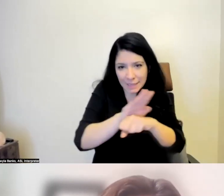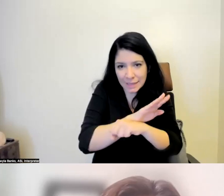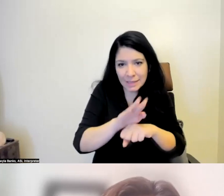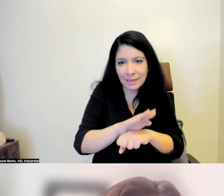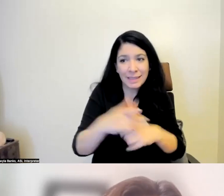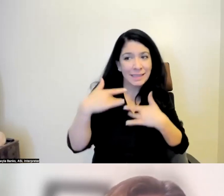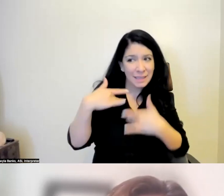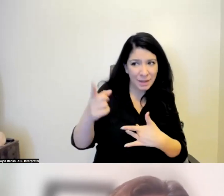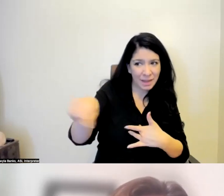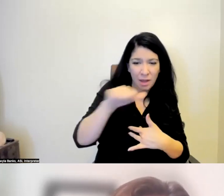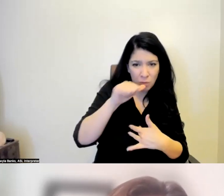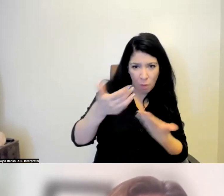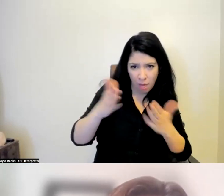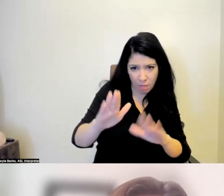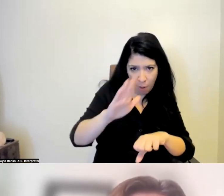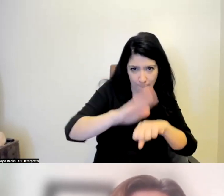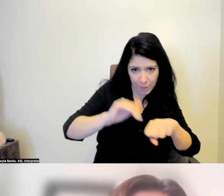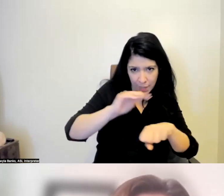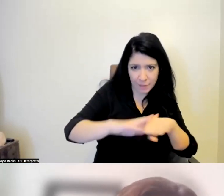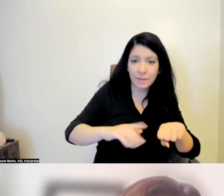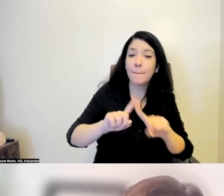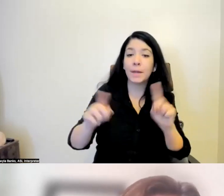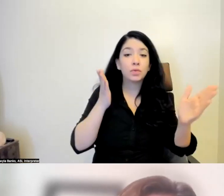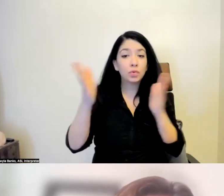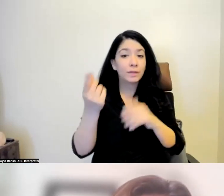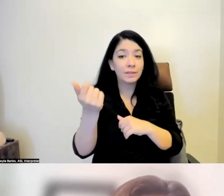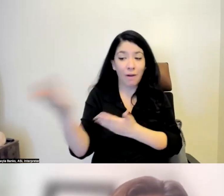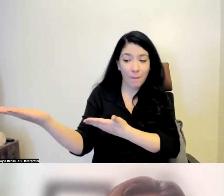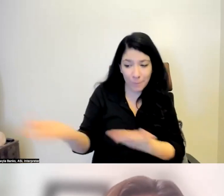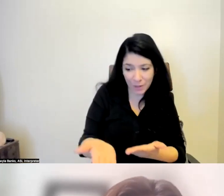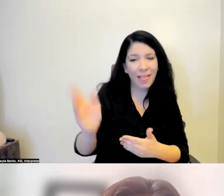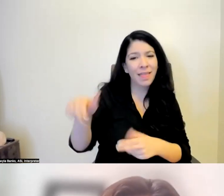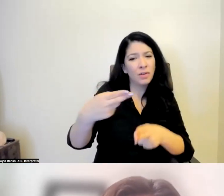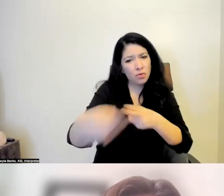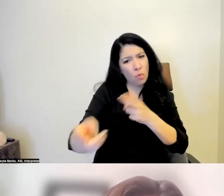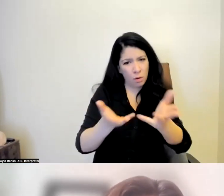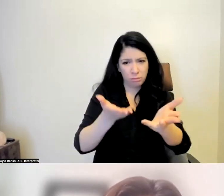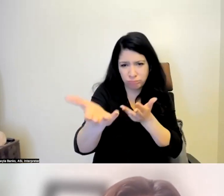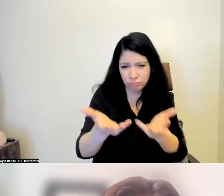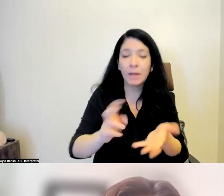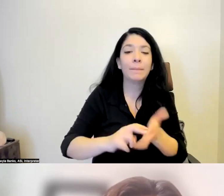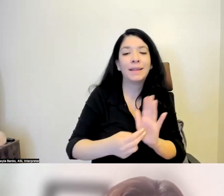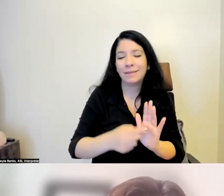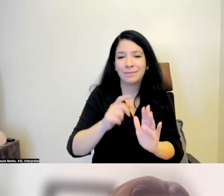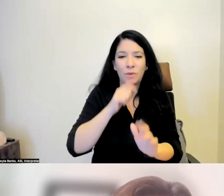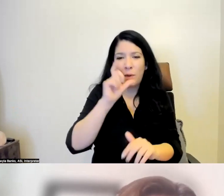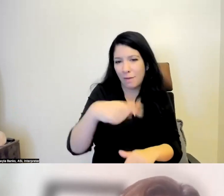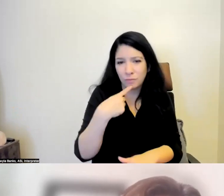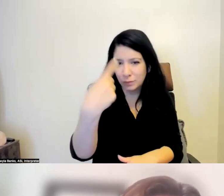pets. Because that is such a quick interaction, it's not considered feasible or appropriate to